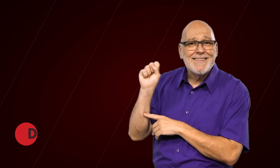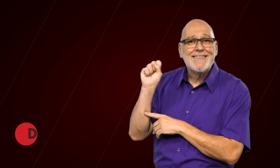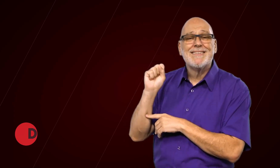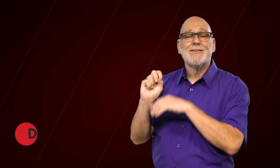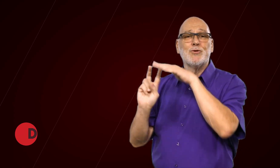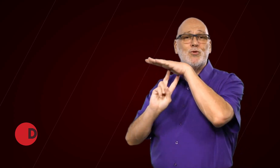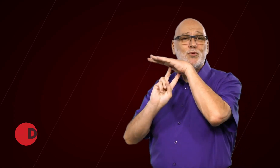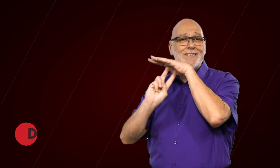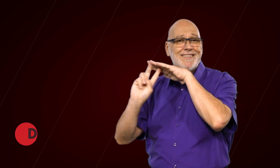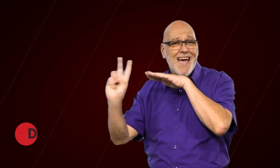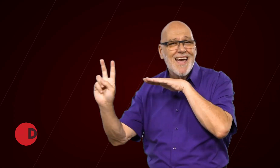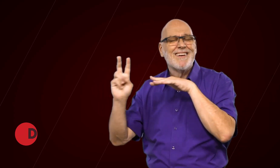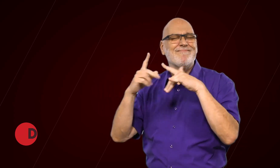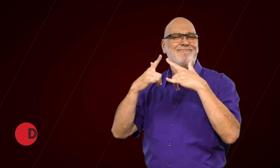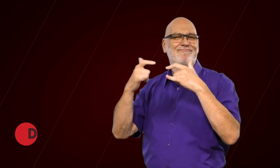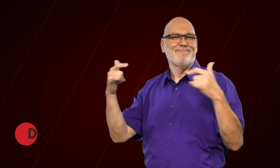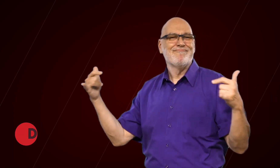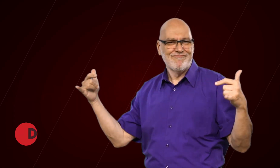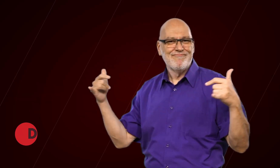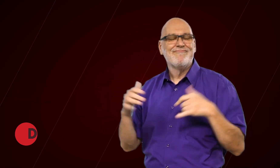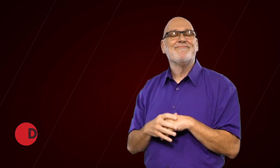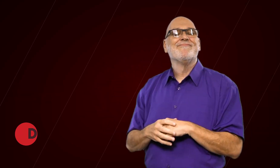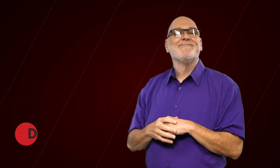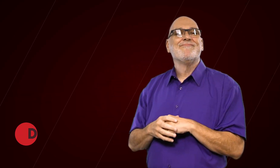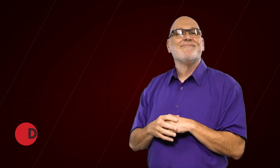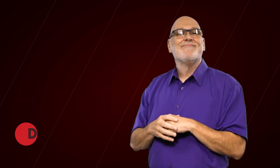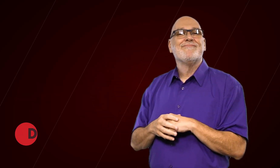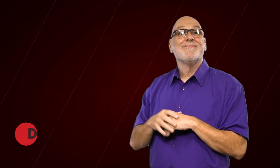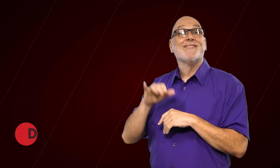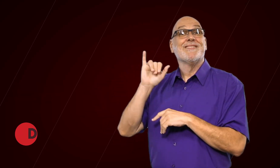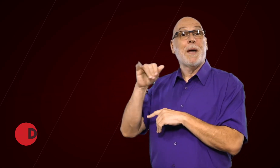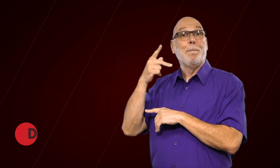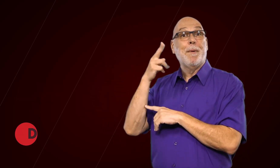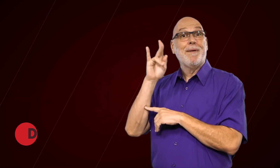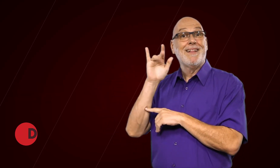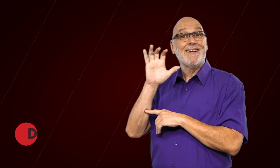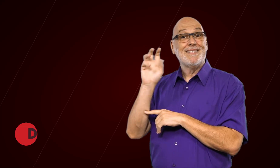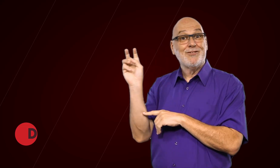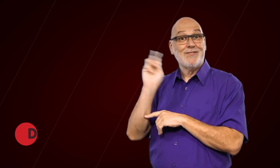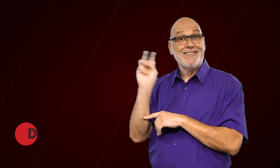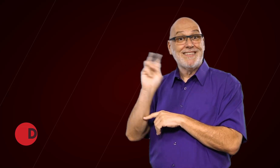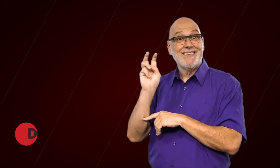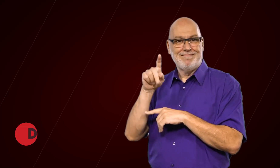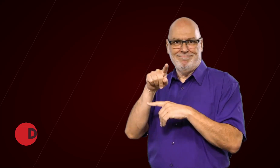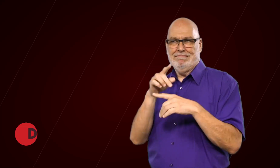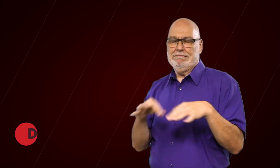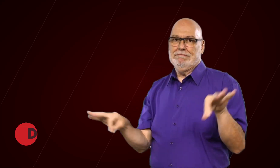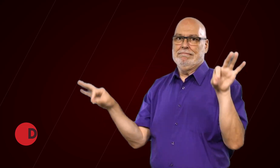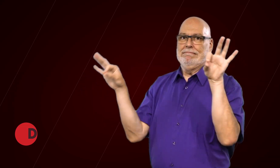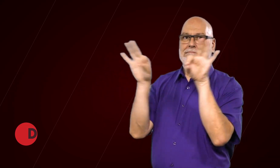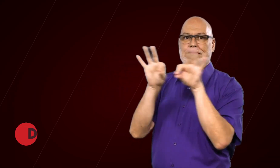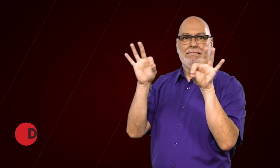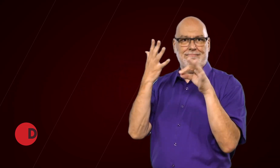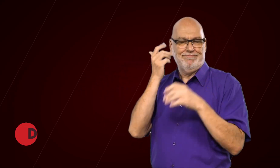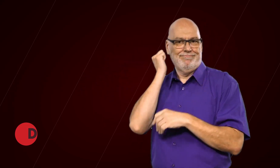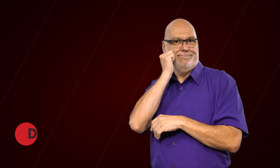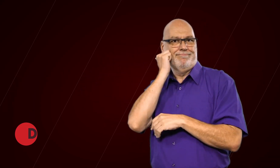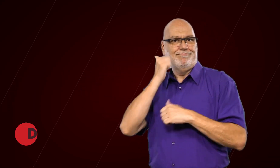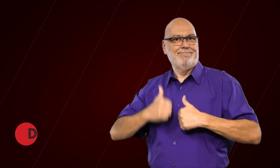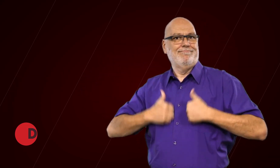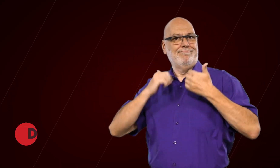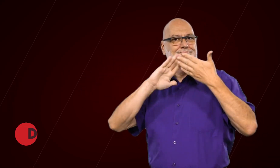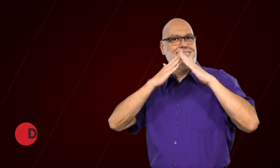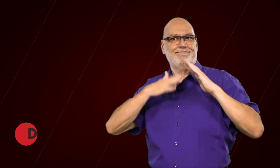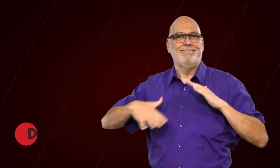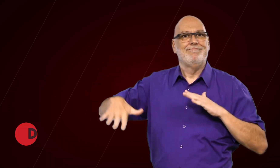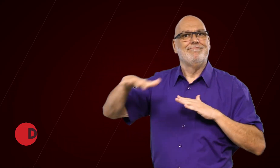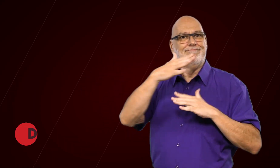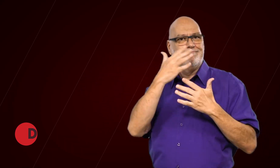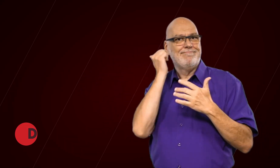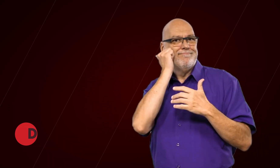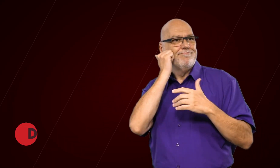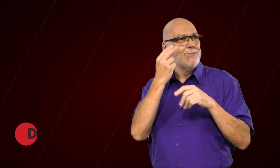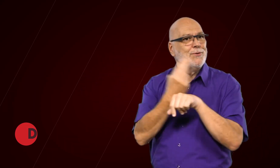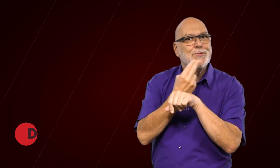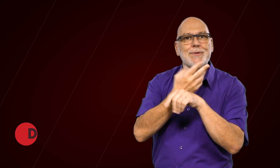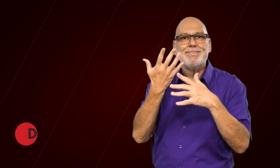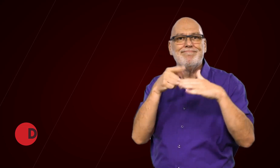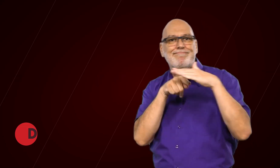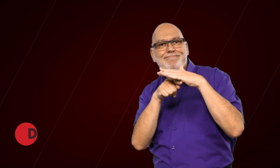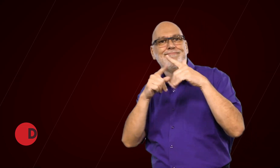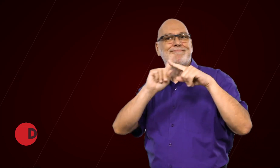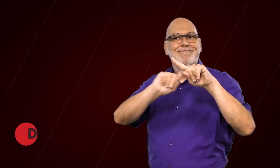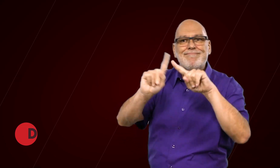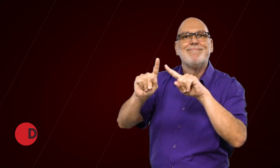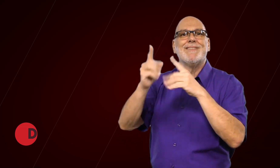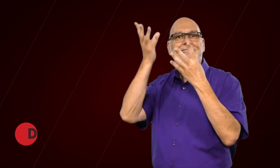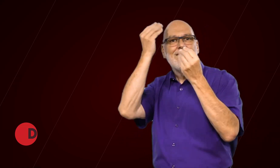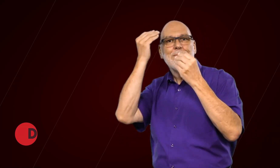trains, subways, buses, streetcars, etc. Public transit is key to making cities